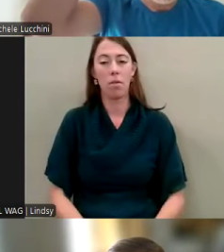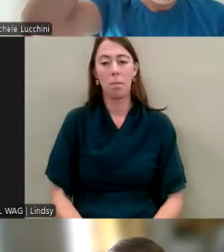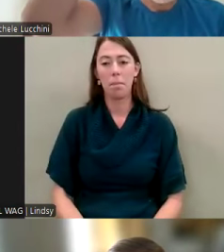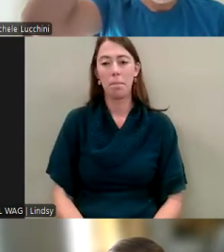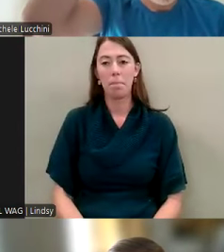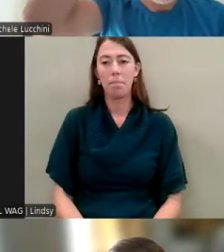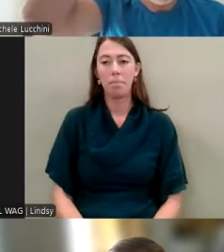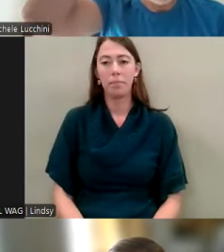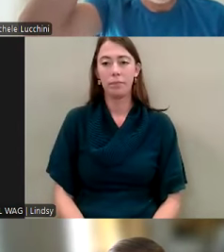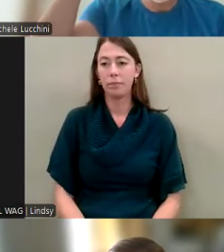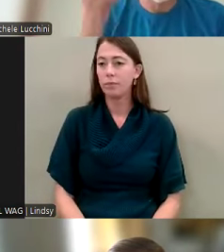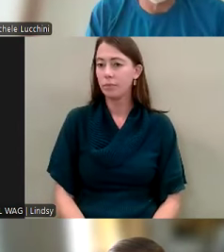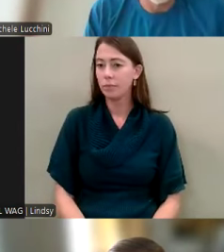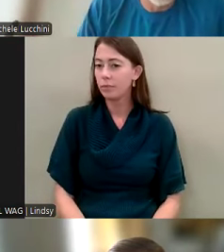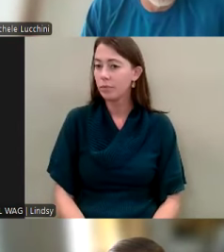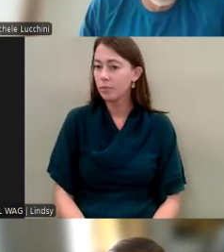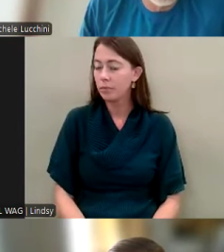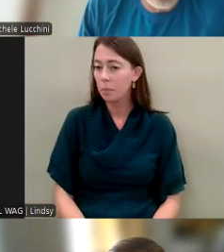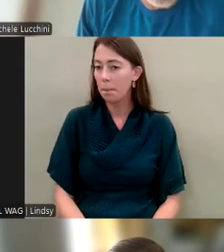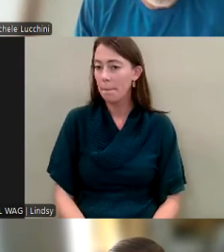and then if you can chime in. >> JEFF ADAMS: Yeah.